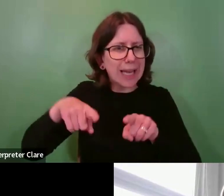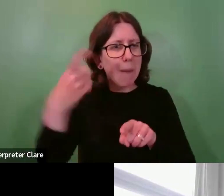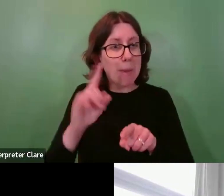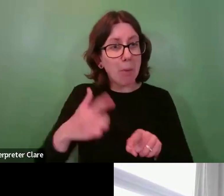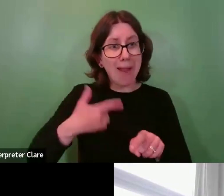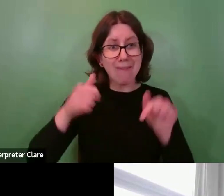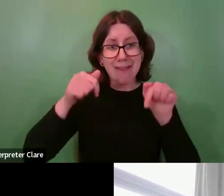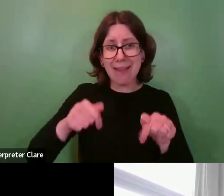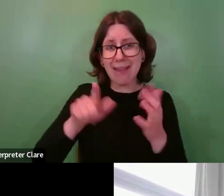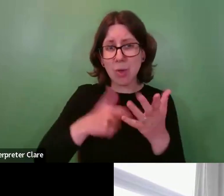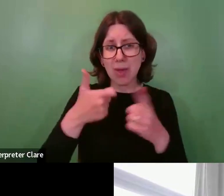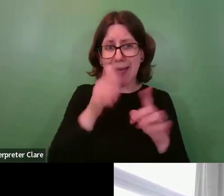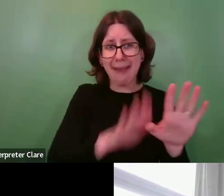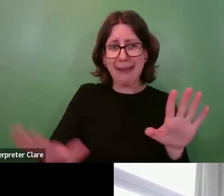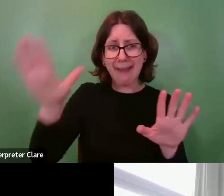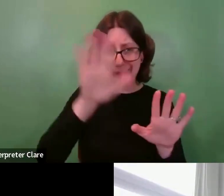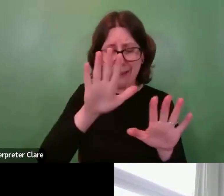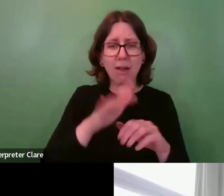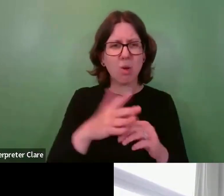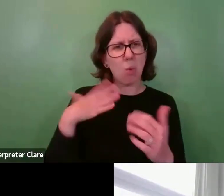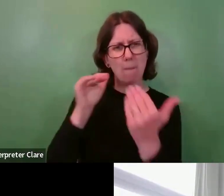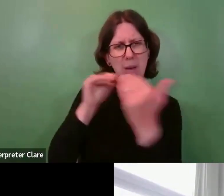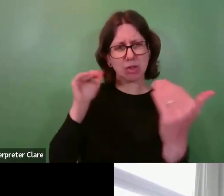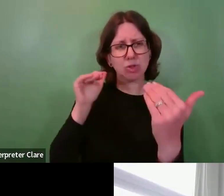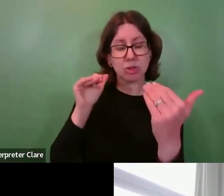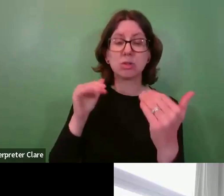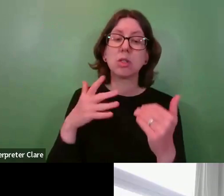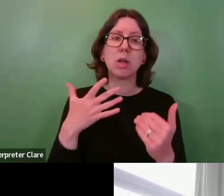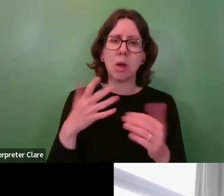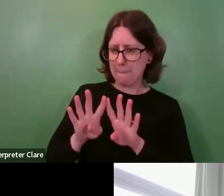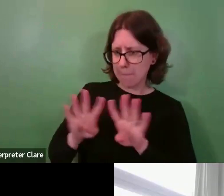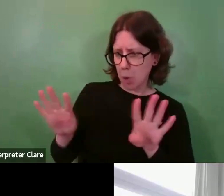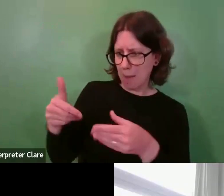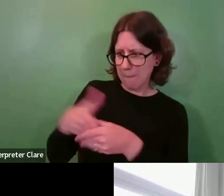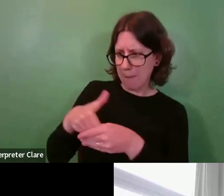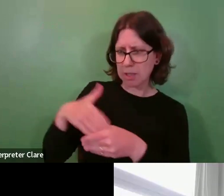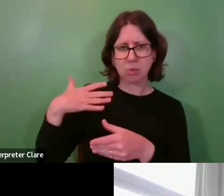We want people on our boards who reflect the nation and,